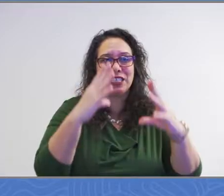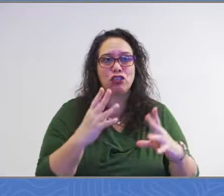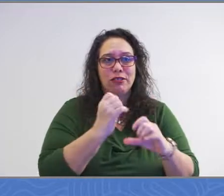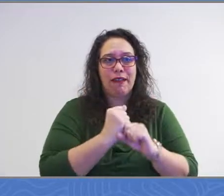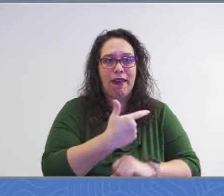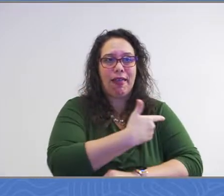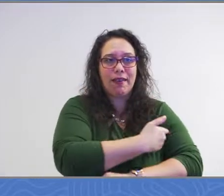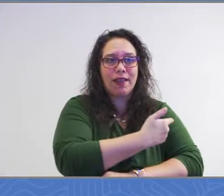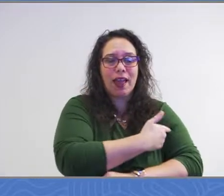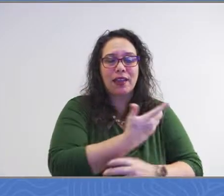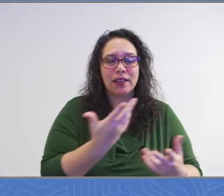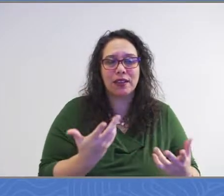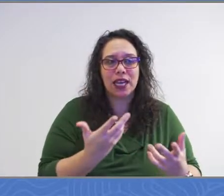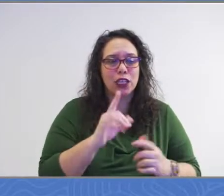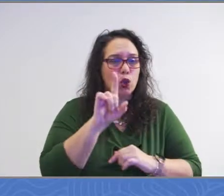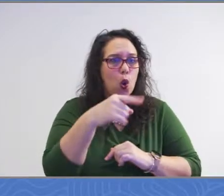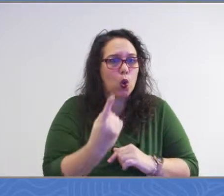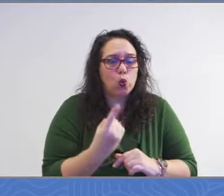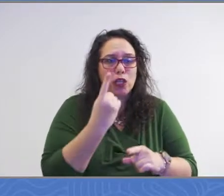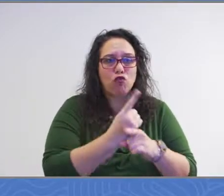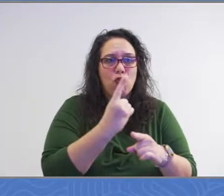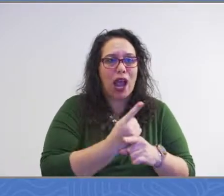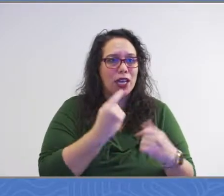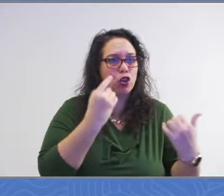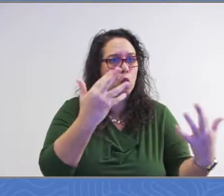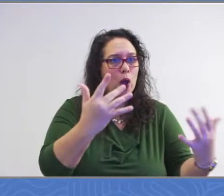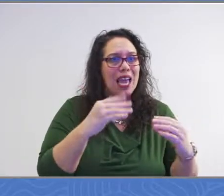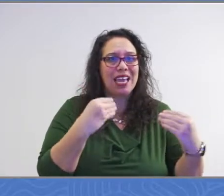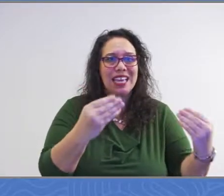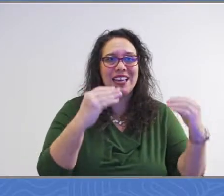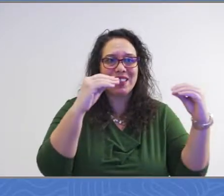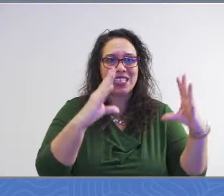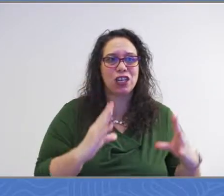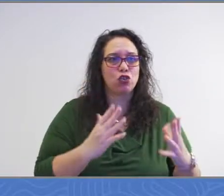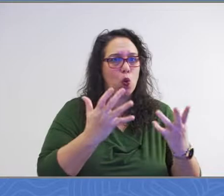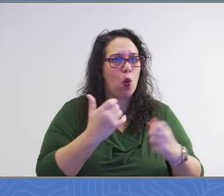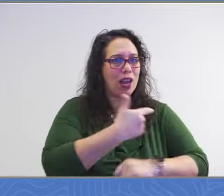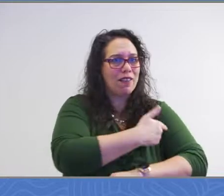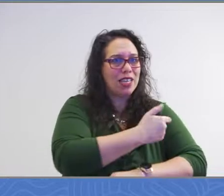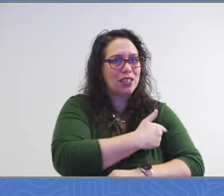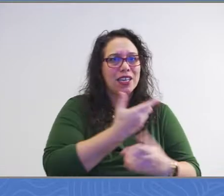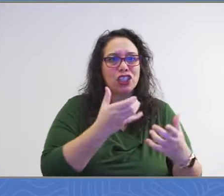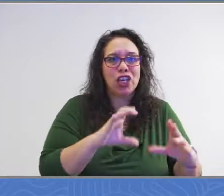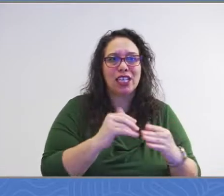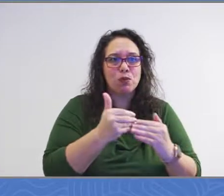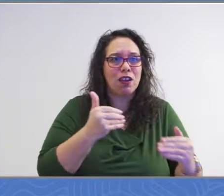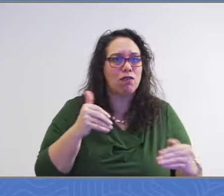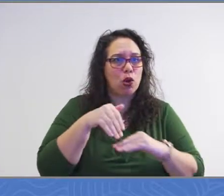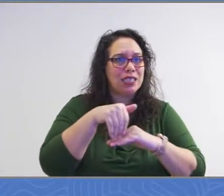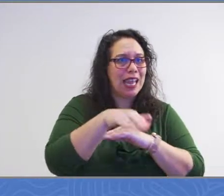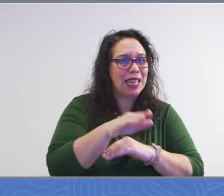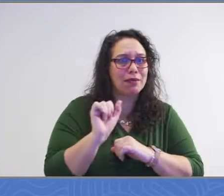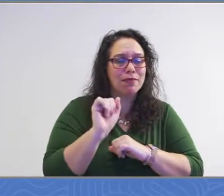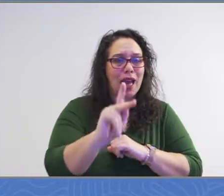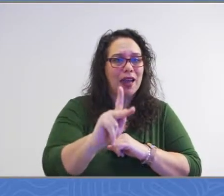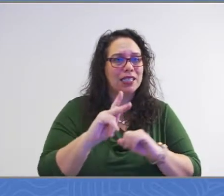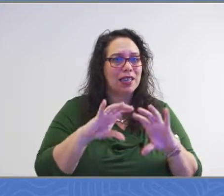I feel that it's only right to wait give those teachers who want to be vaccinated a chance to do so before sending them into the classroom with students.